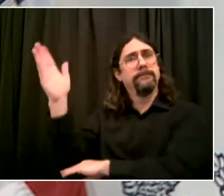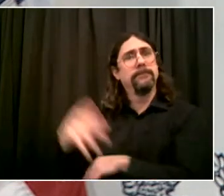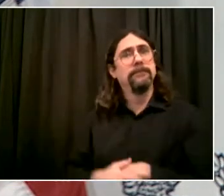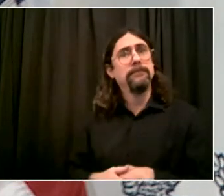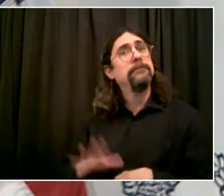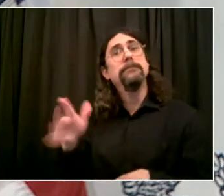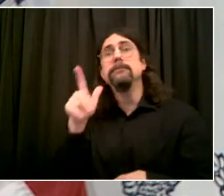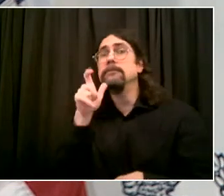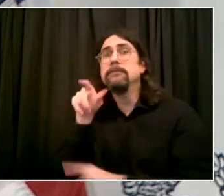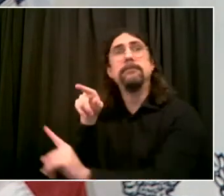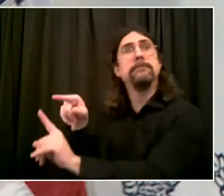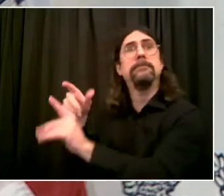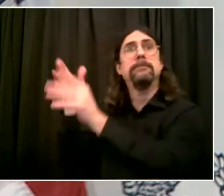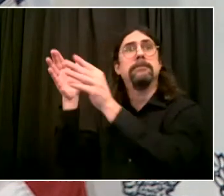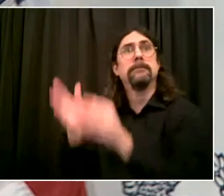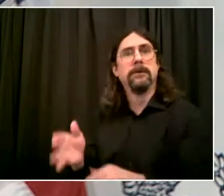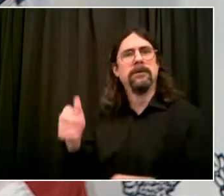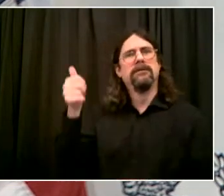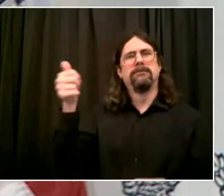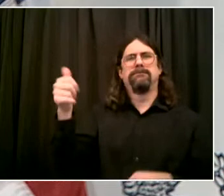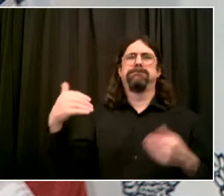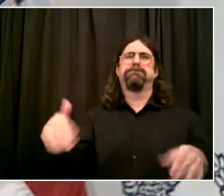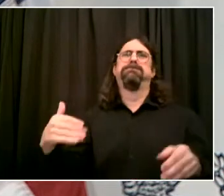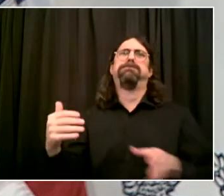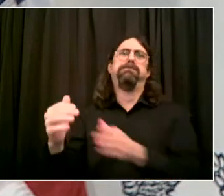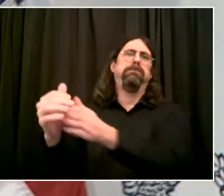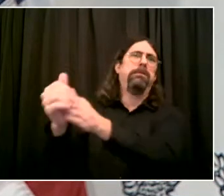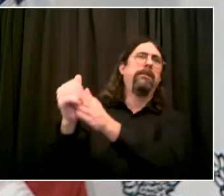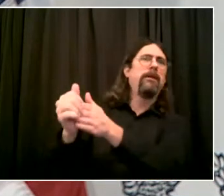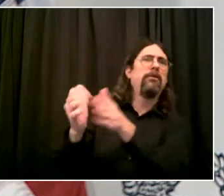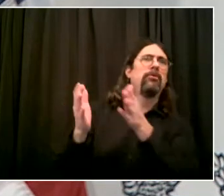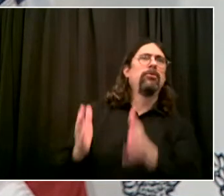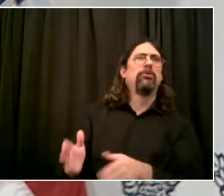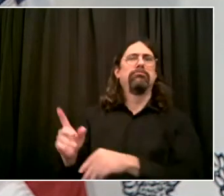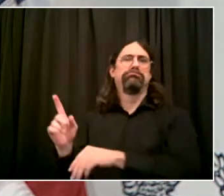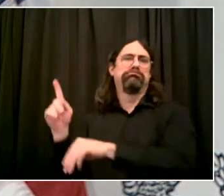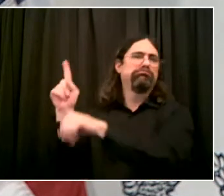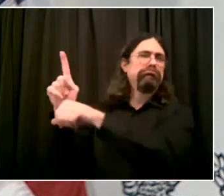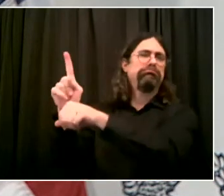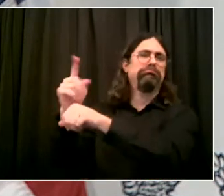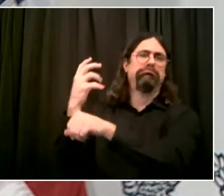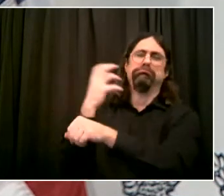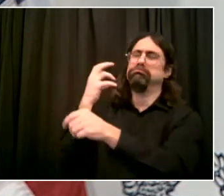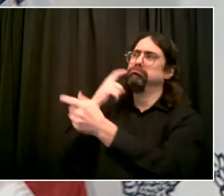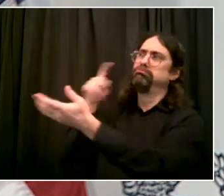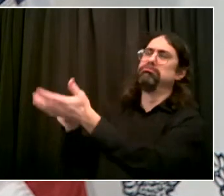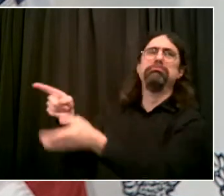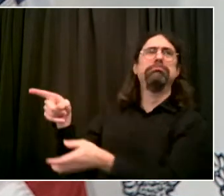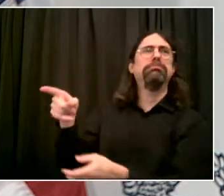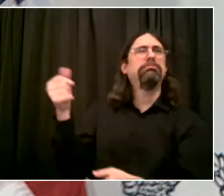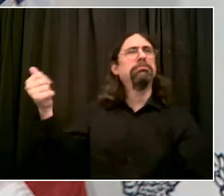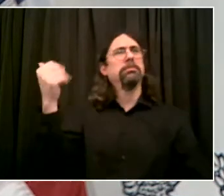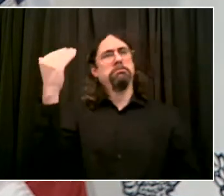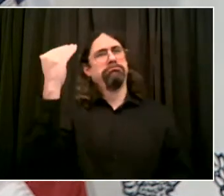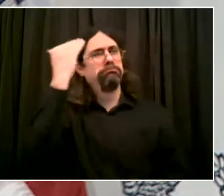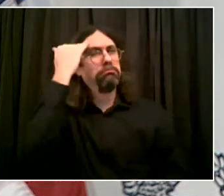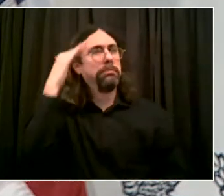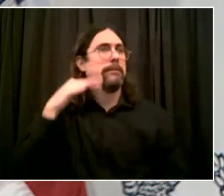NOW I WANT T TOTO TURN TO A LEADER WHO HAS REALLY HAD HER FINGER